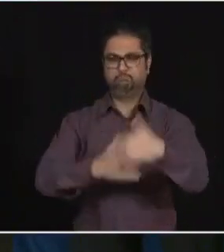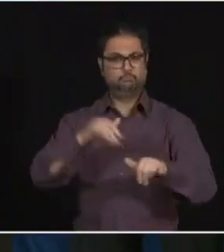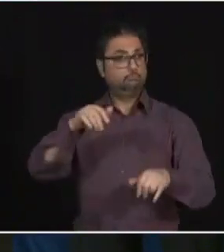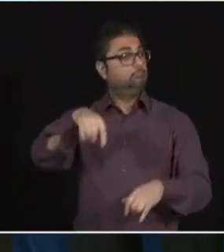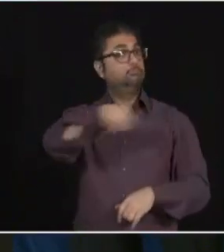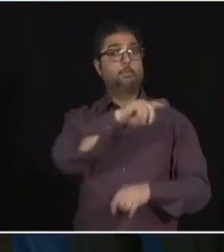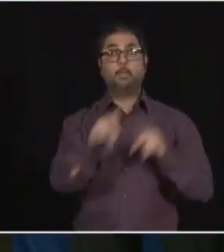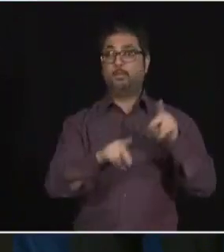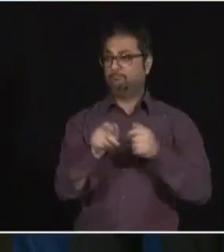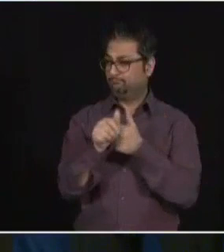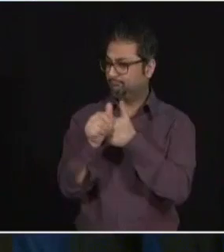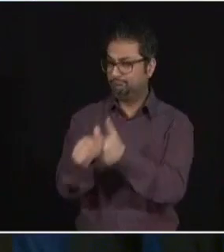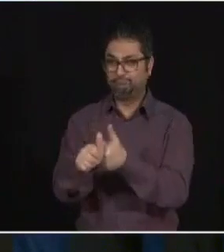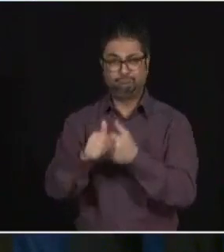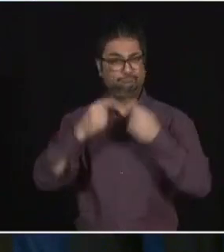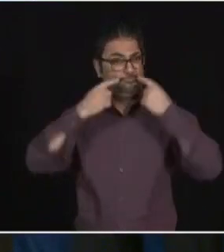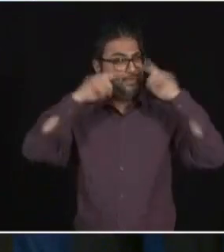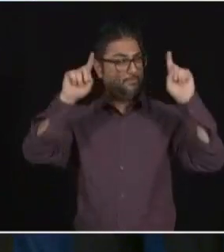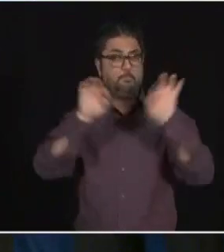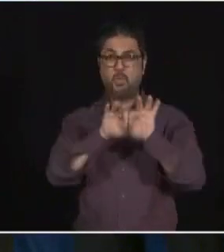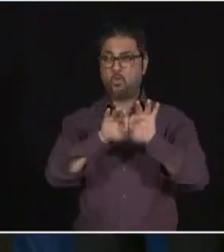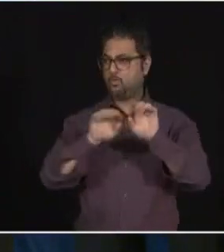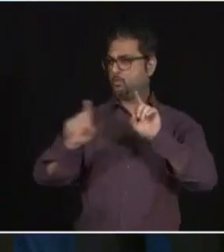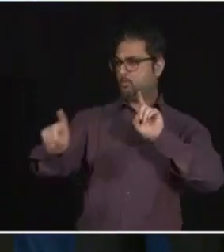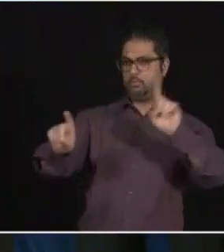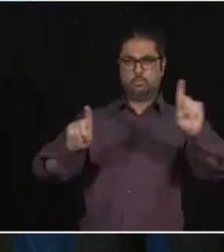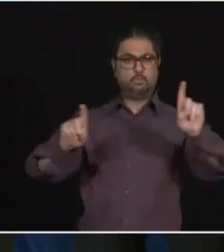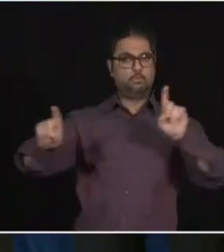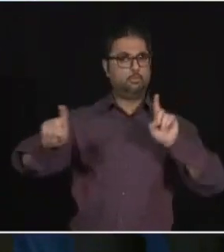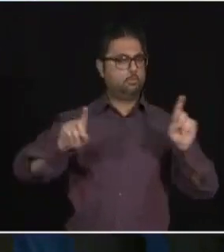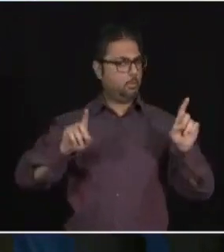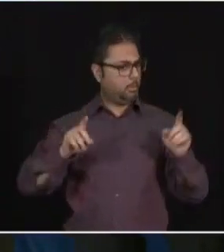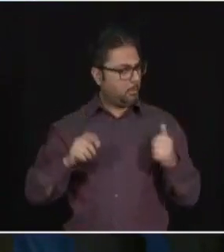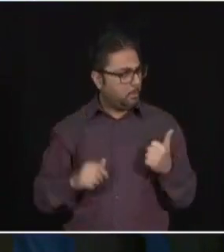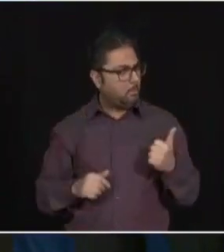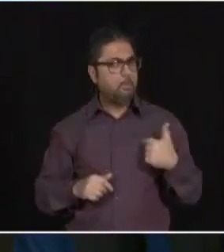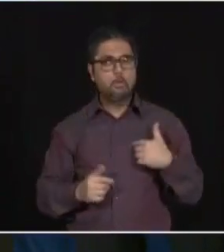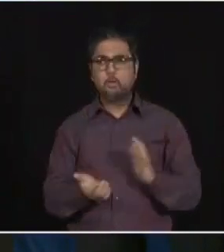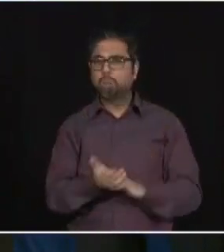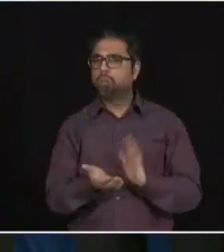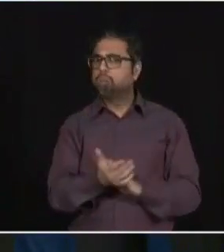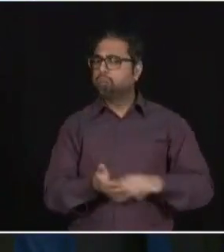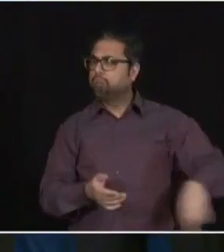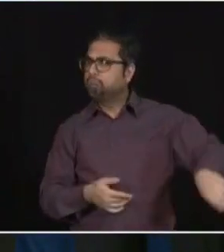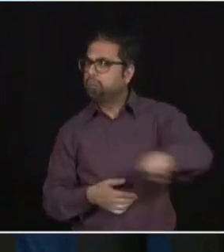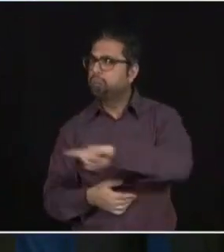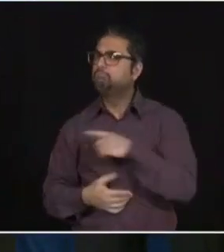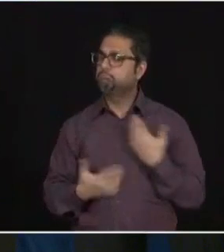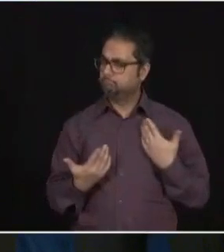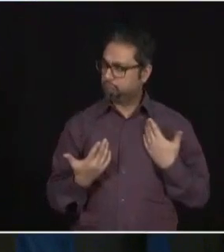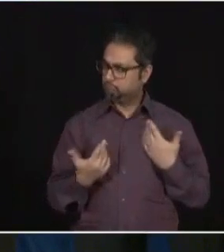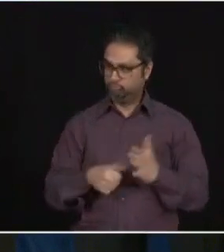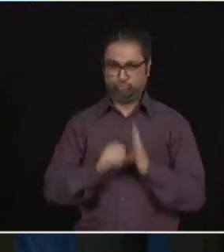So we want them to protect themselves and to protect others. Follow the guidelines, follow the protocols.